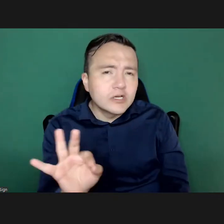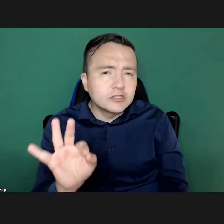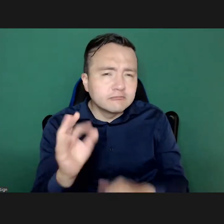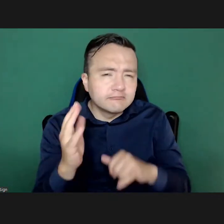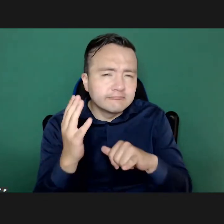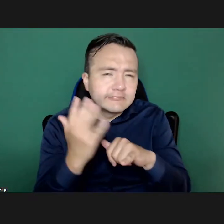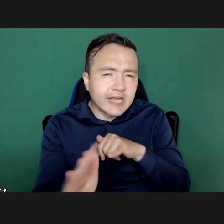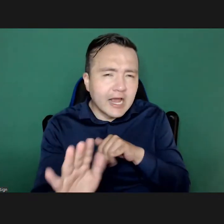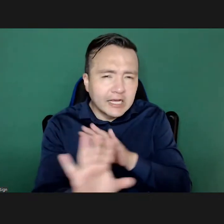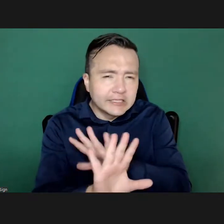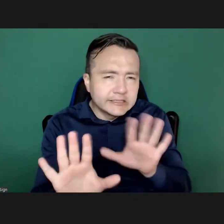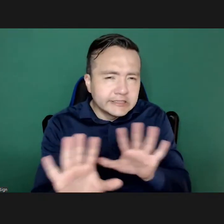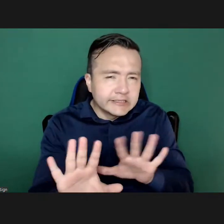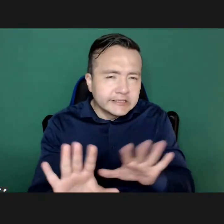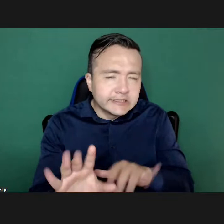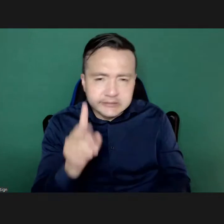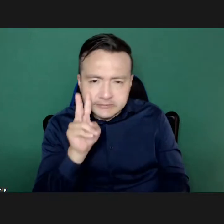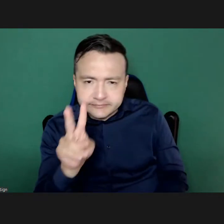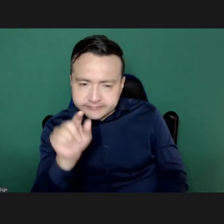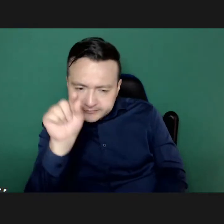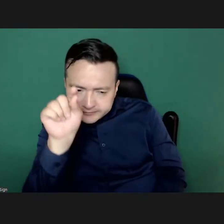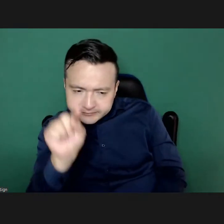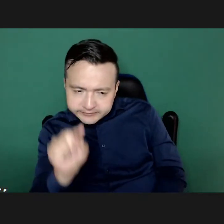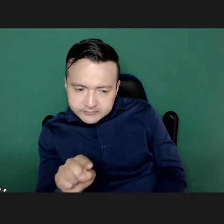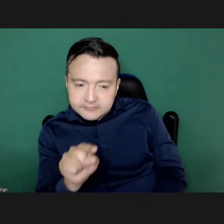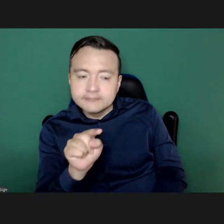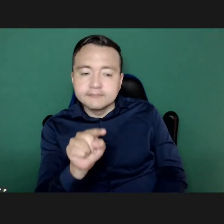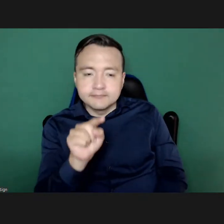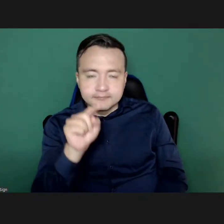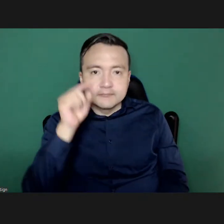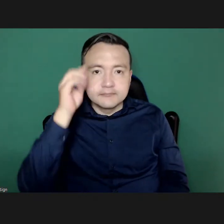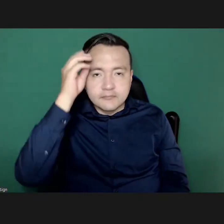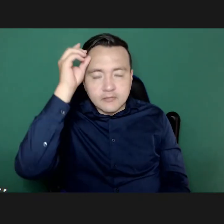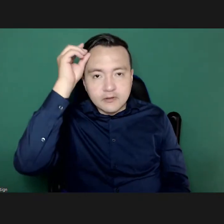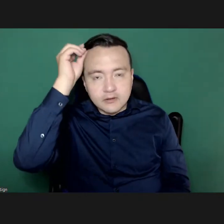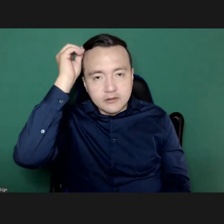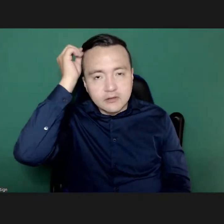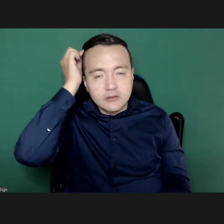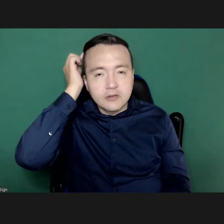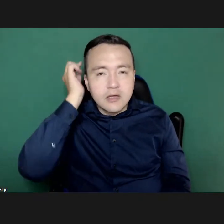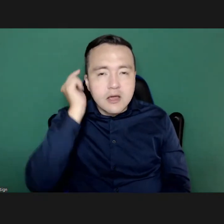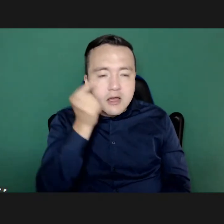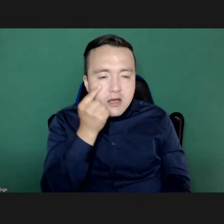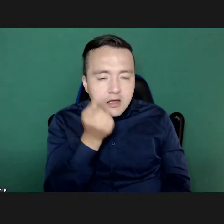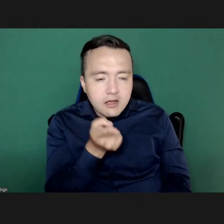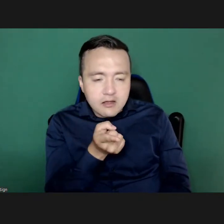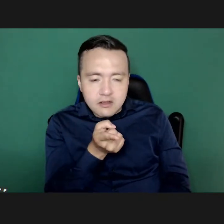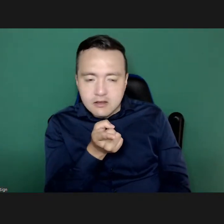And this comes from Mark Barone. A strong collaborator of ours, and participant in some of our work on NCDs.